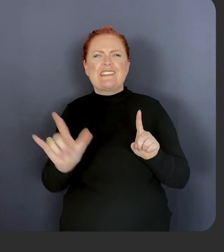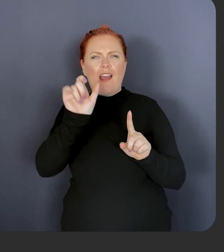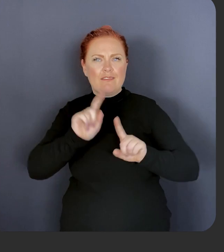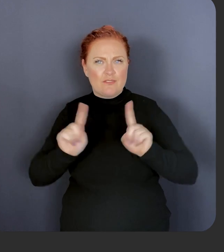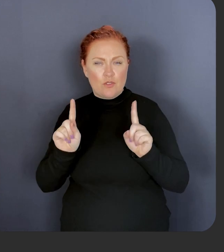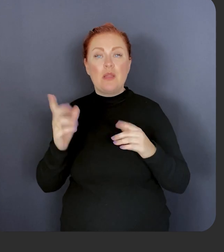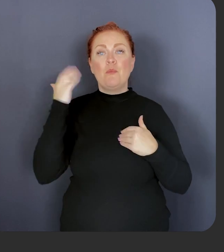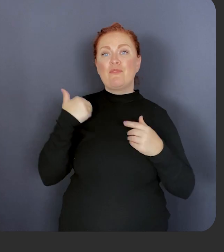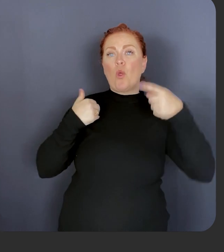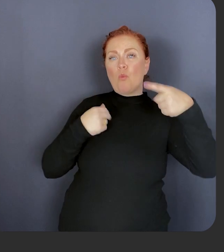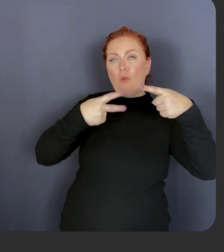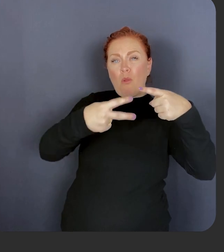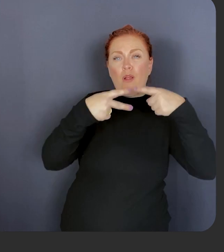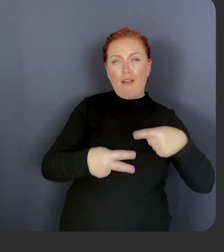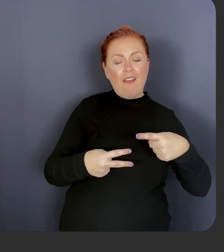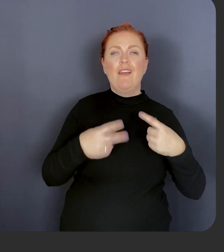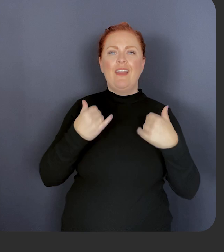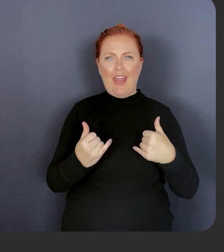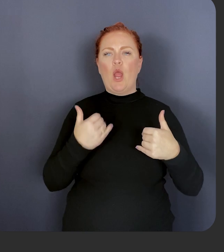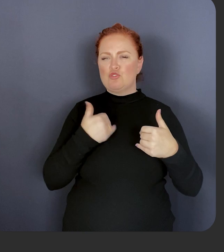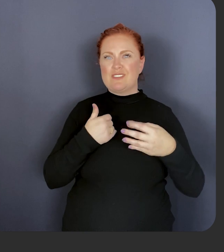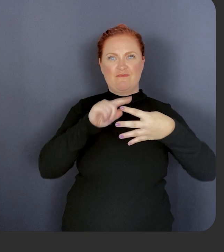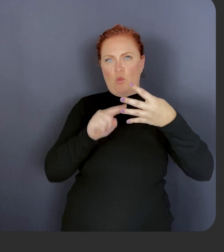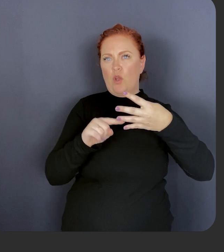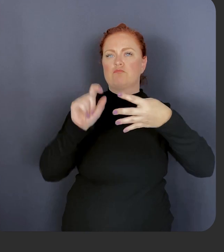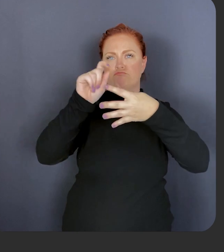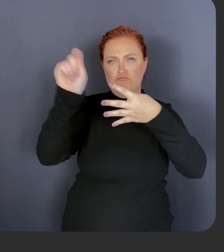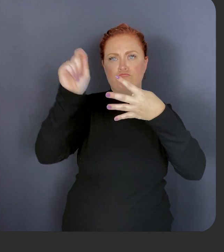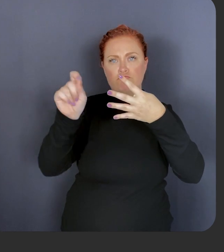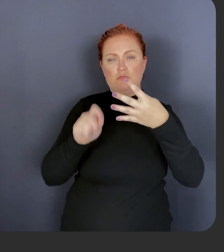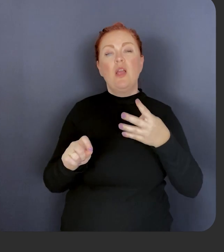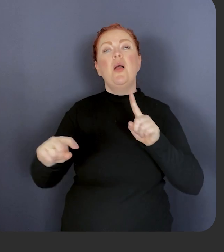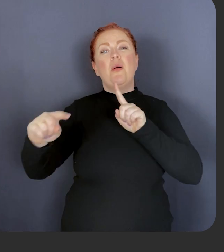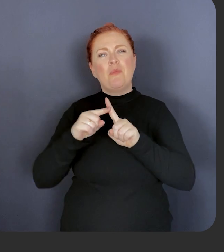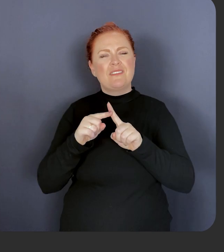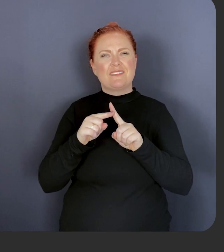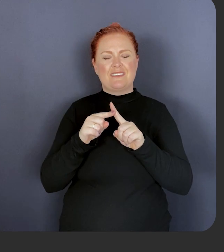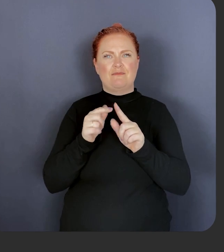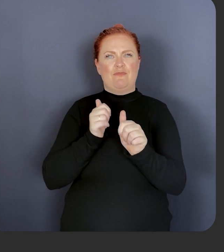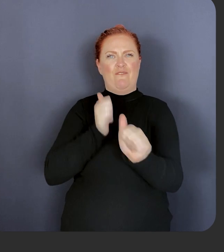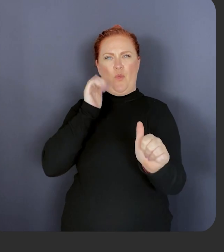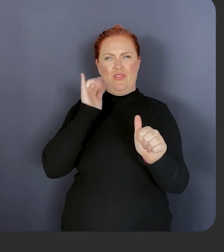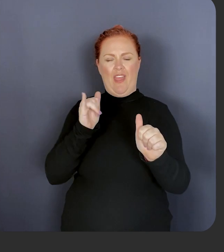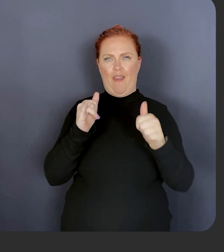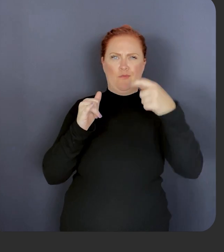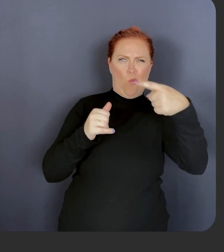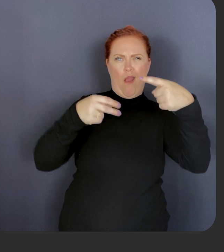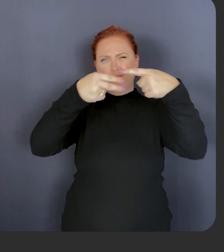So I now have those click interactions. It's not that unordered list. But I've also removed the nested controls. So if I went in with voiceover, I